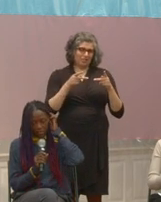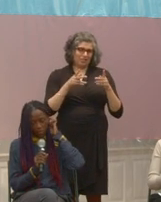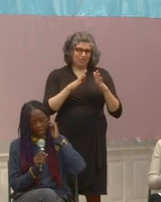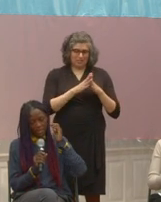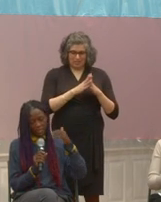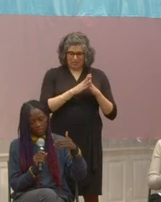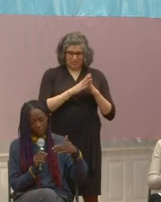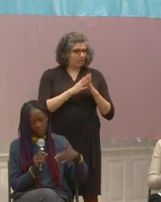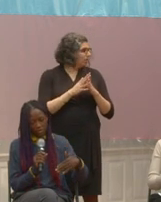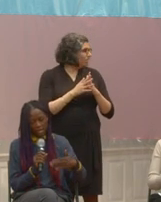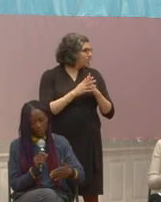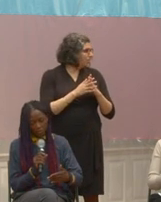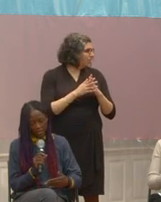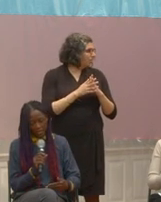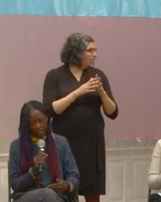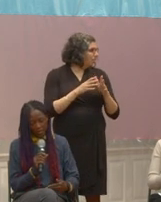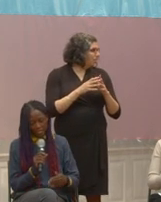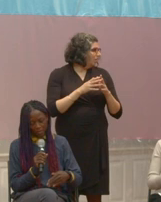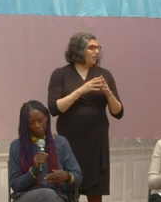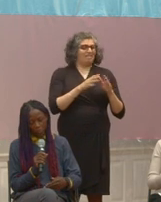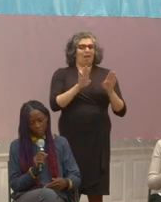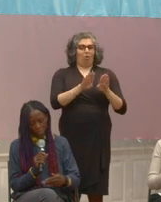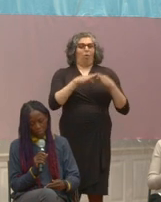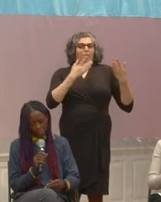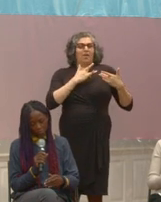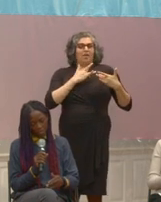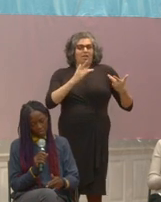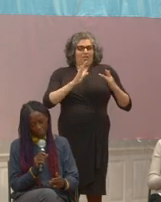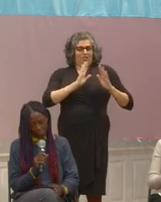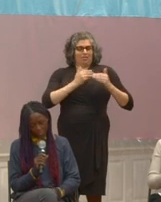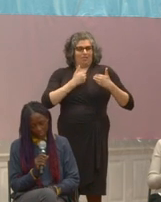has, has allow, as being really questioned what documentation